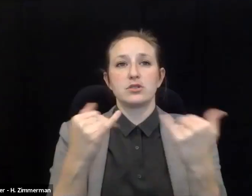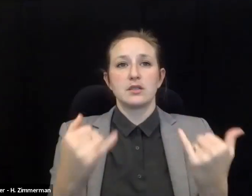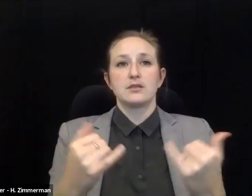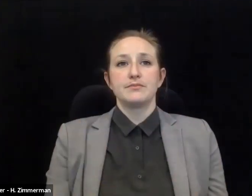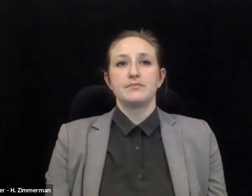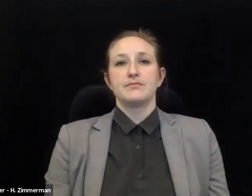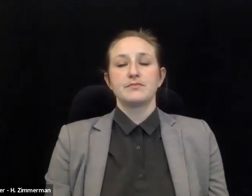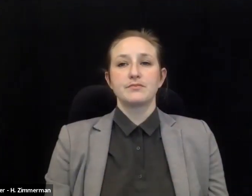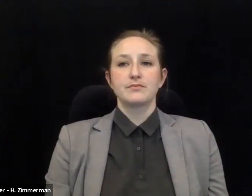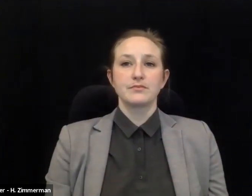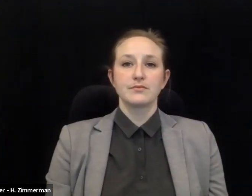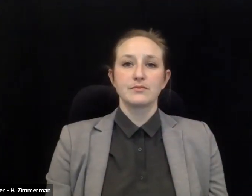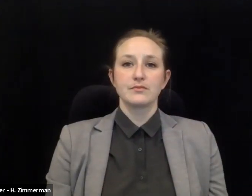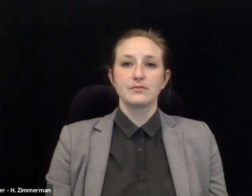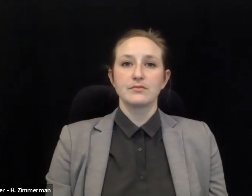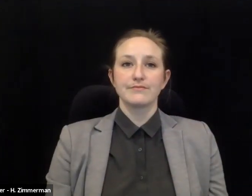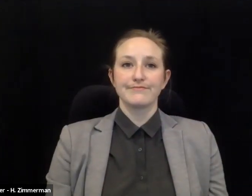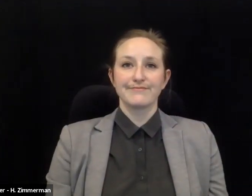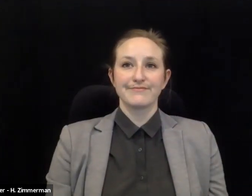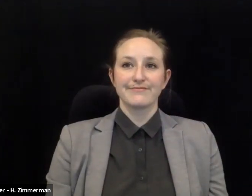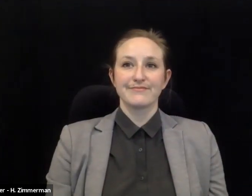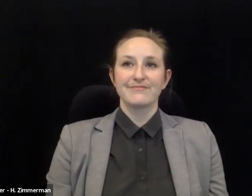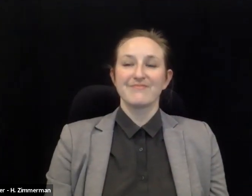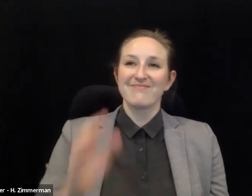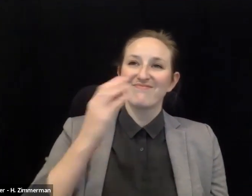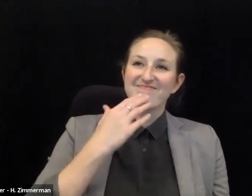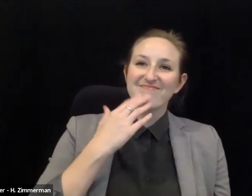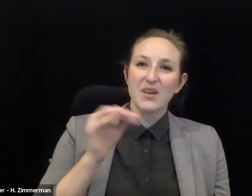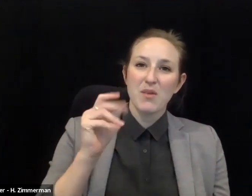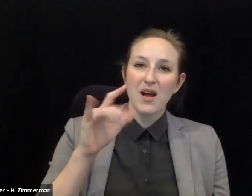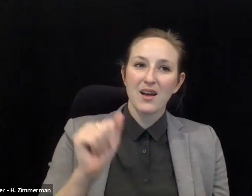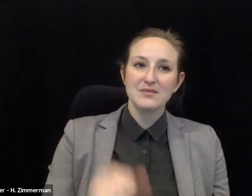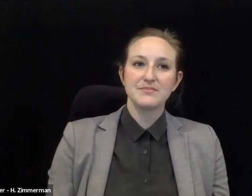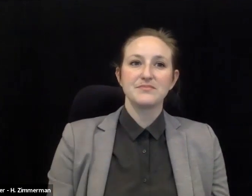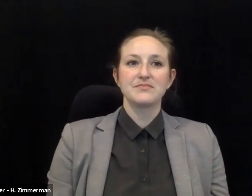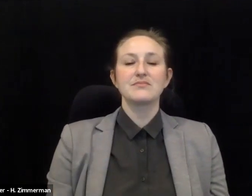Justin Harford: Thank you, Monica. Monica as